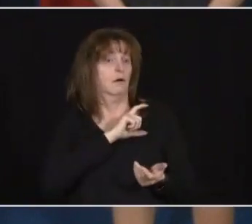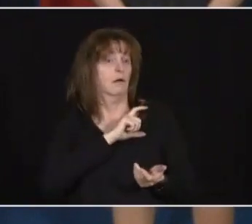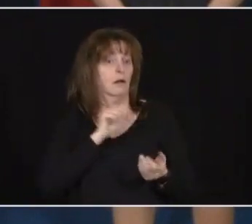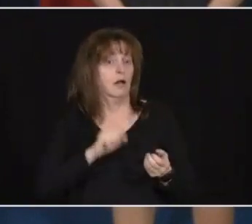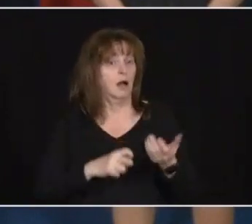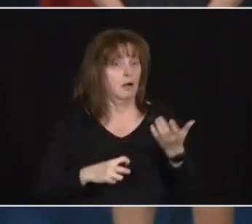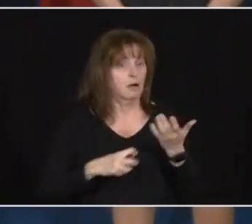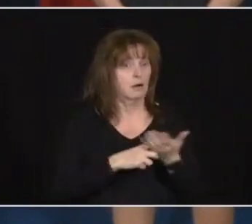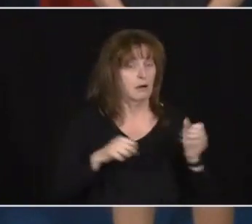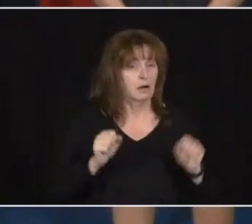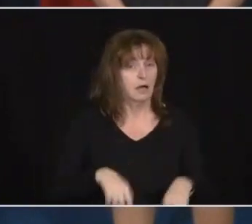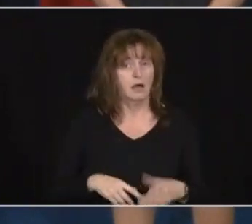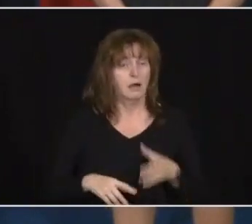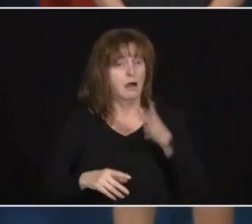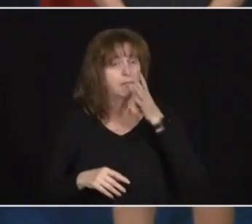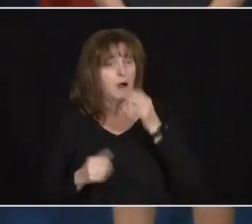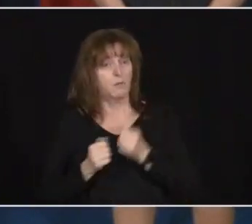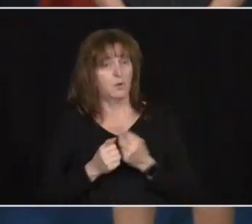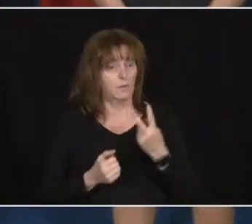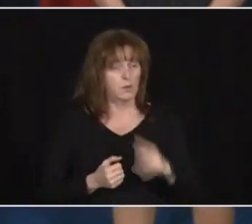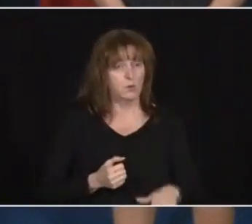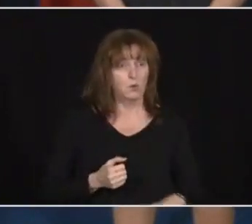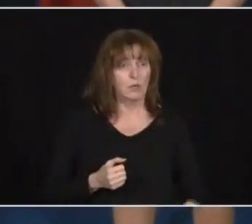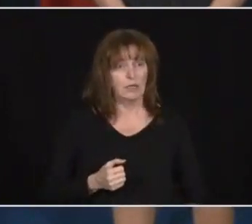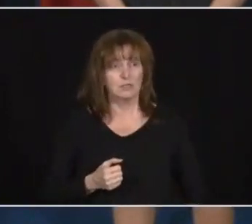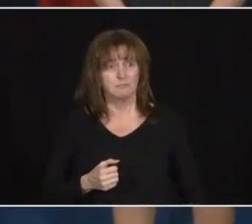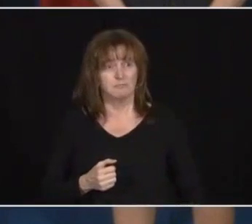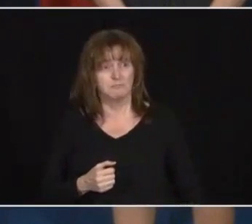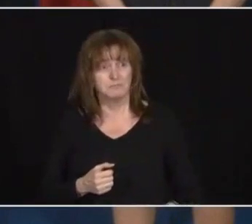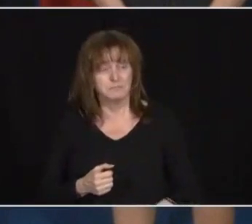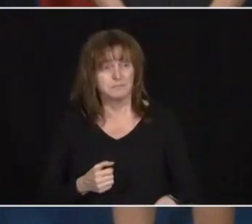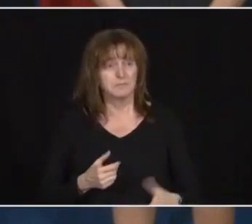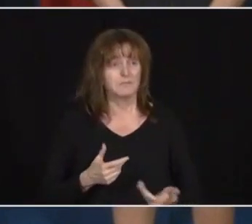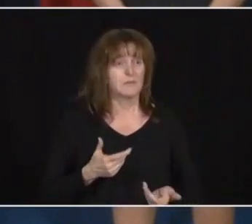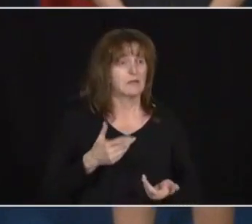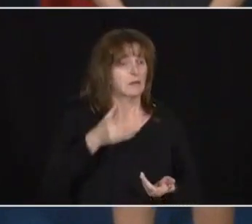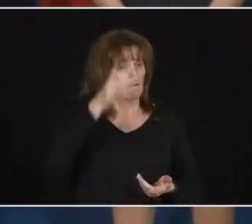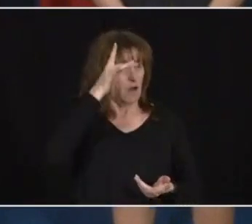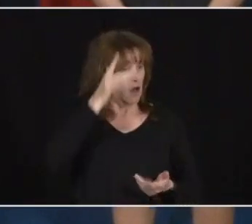bylaw enforcement officers who have been ticketing as an example a mother who took her